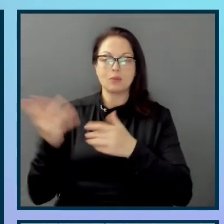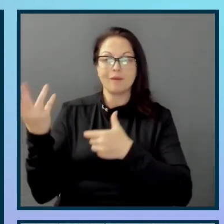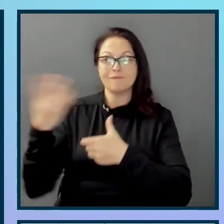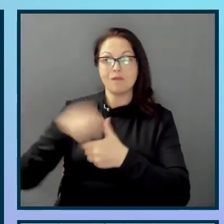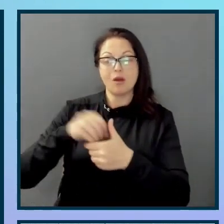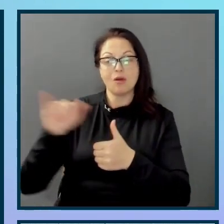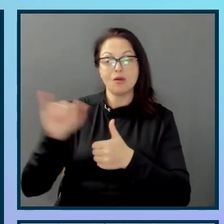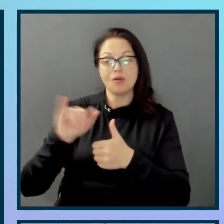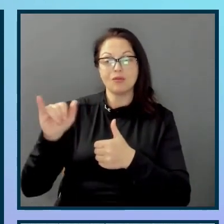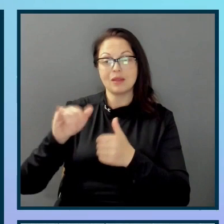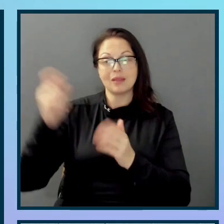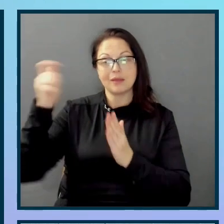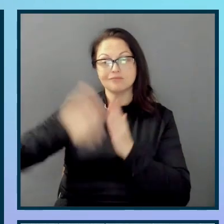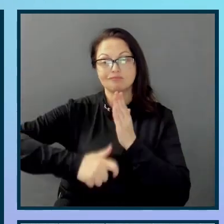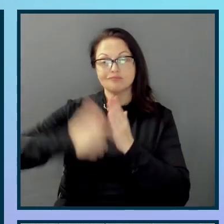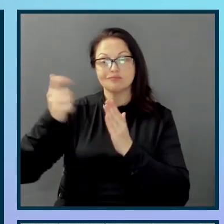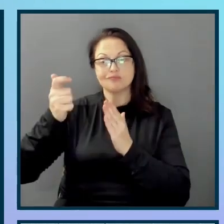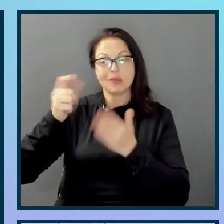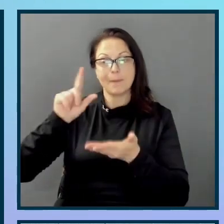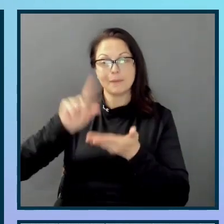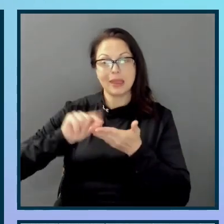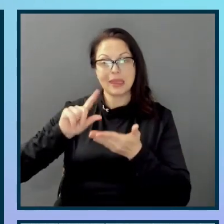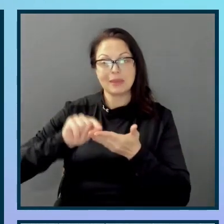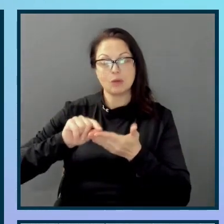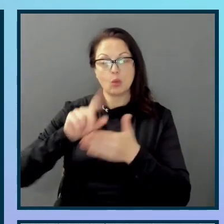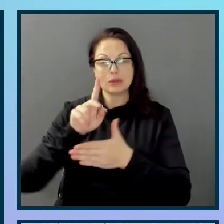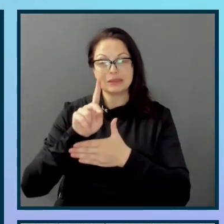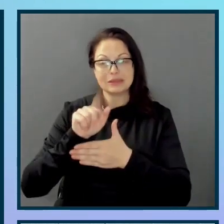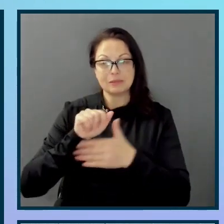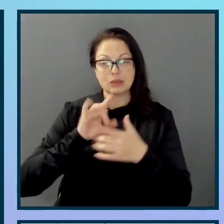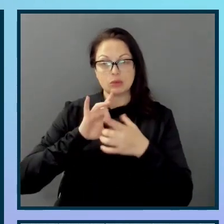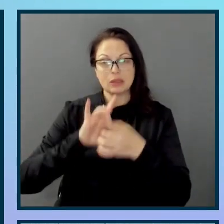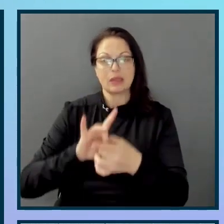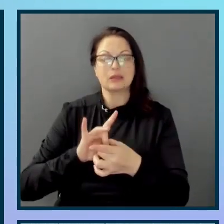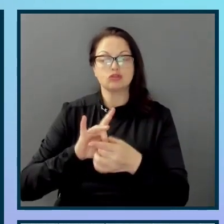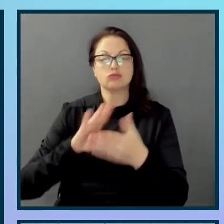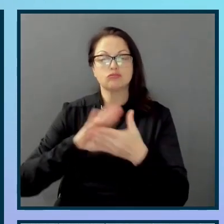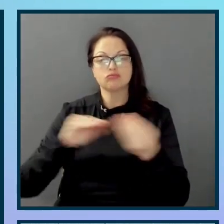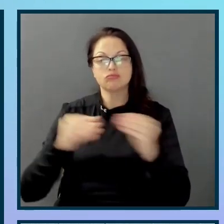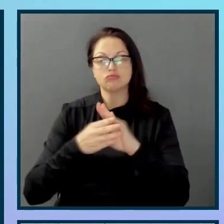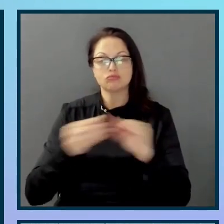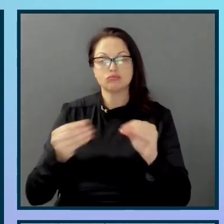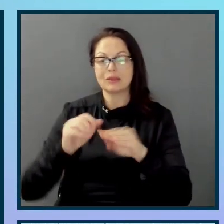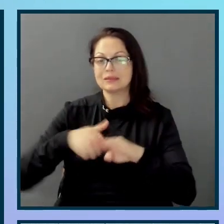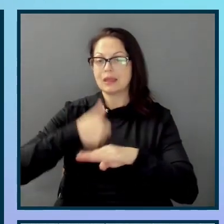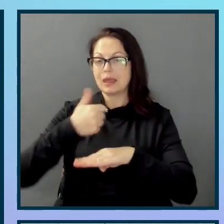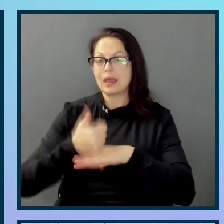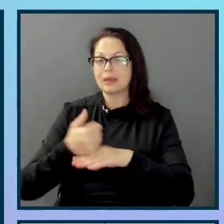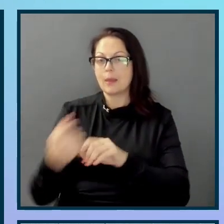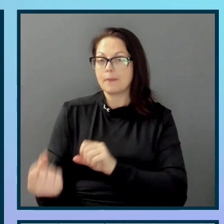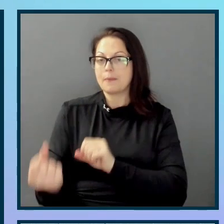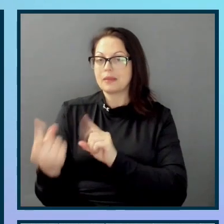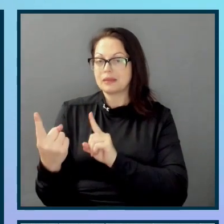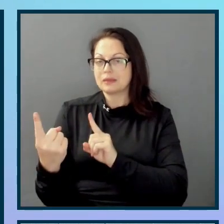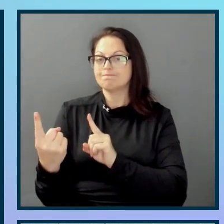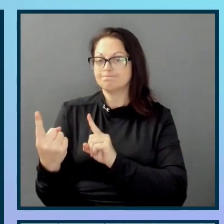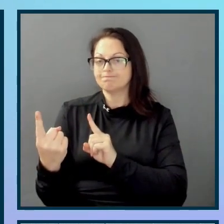with disability related stories, organize the empathy campaigns that we talked about or they can host lunch and learn sessions